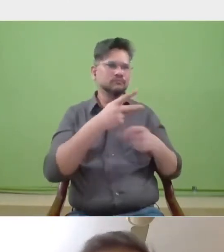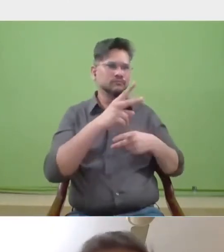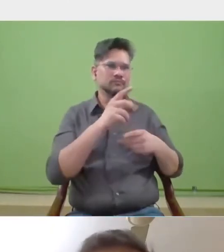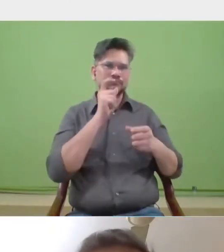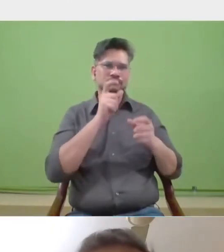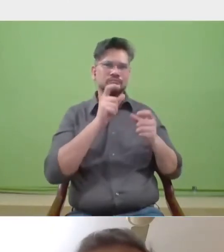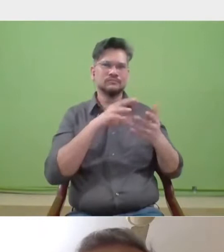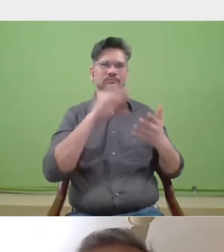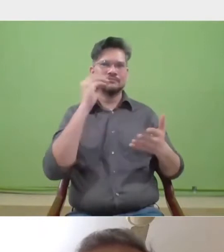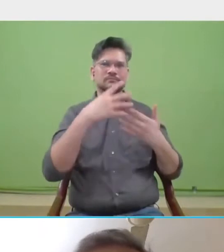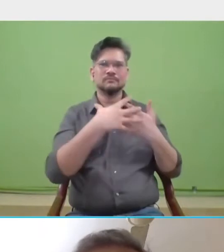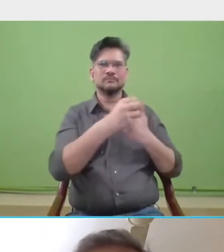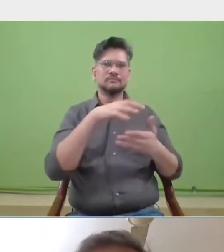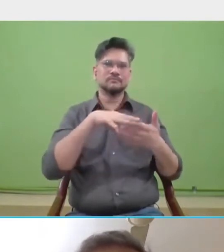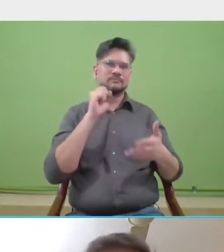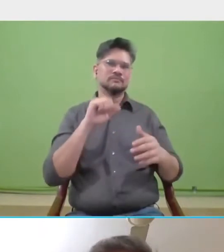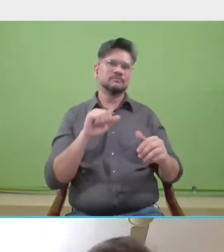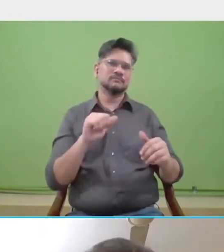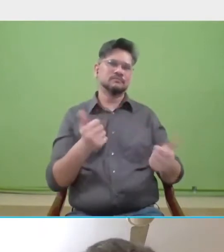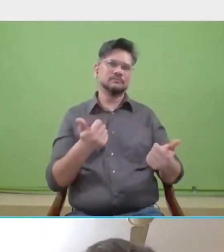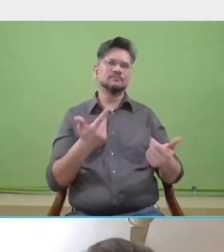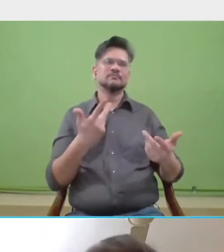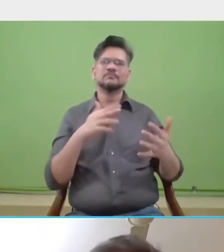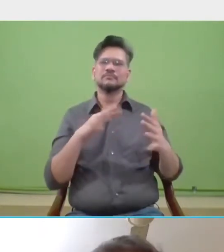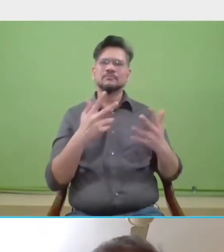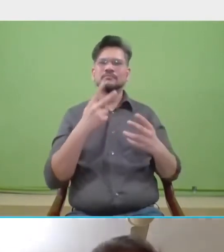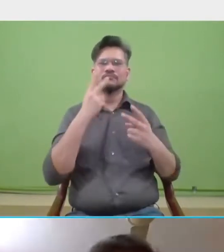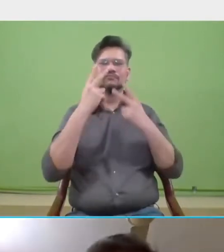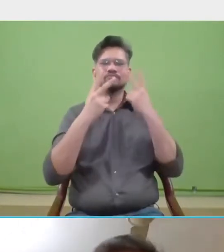and because of the modality you do not have the very things that I talked about today